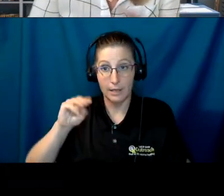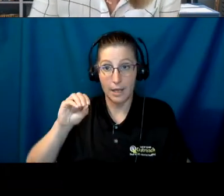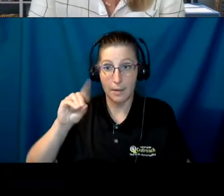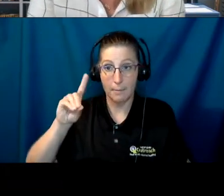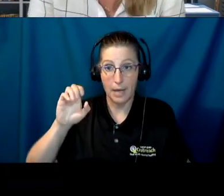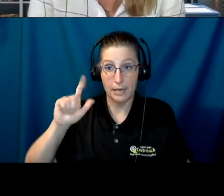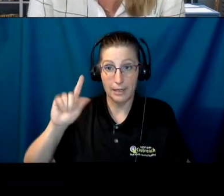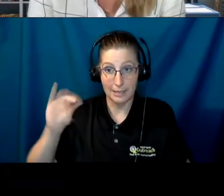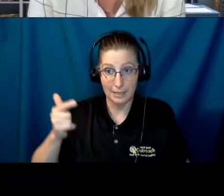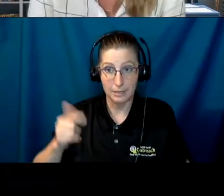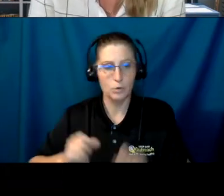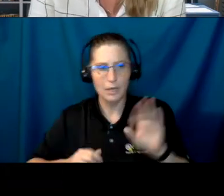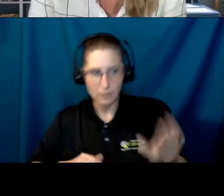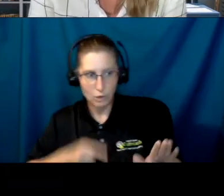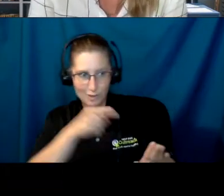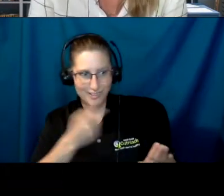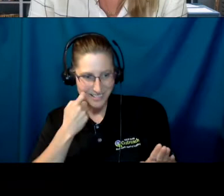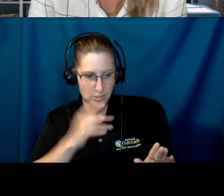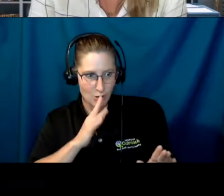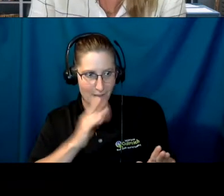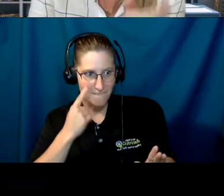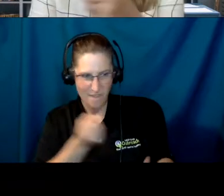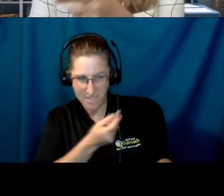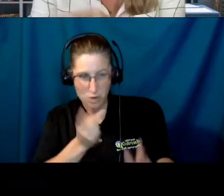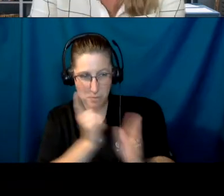like okay, you know, you just talked for like a couple of minutes let's you know, do you